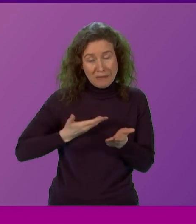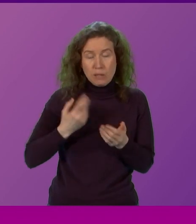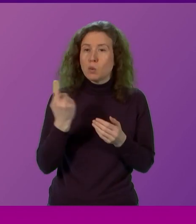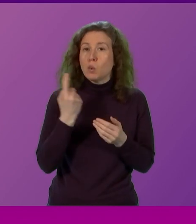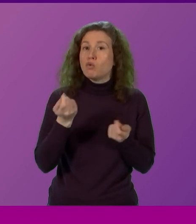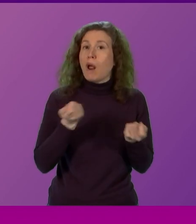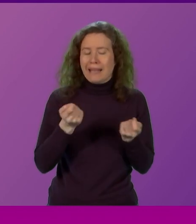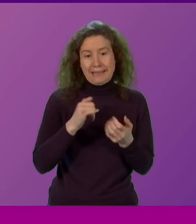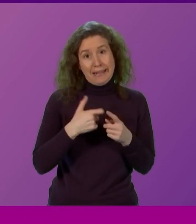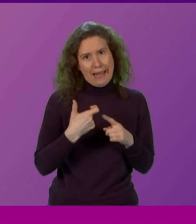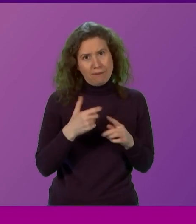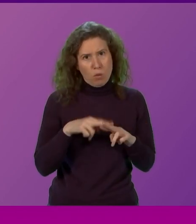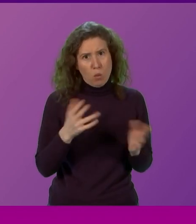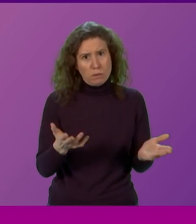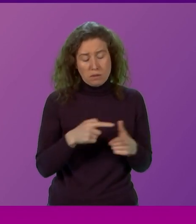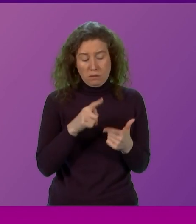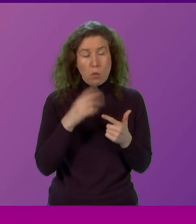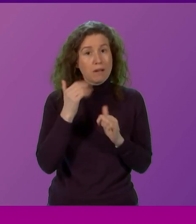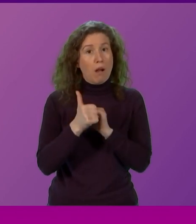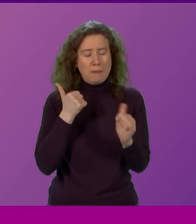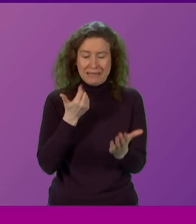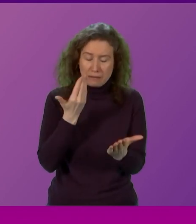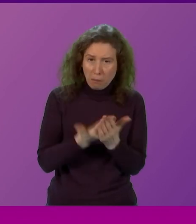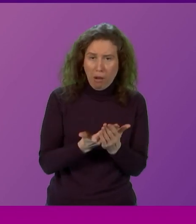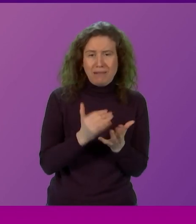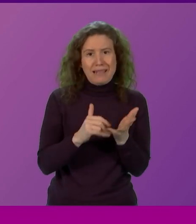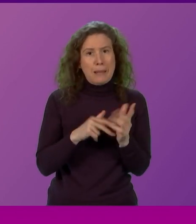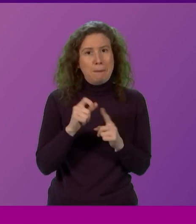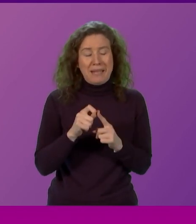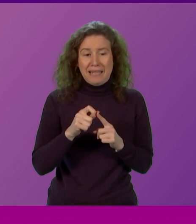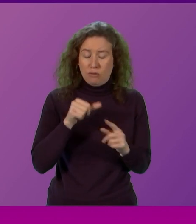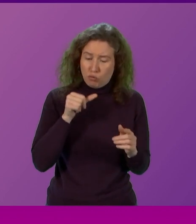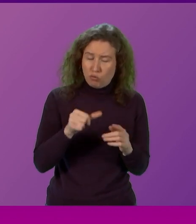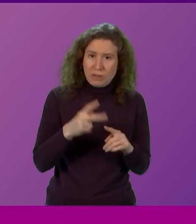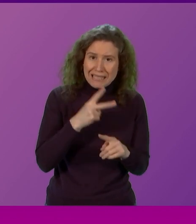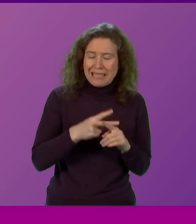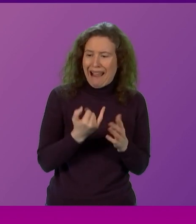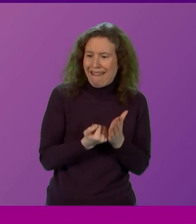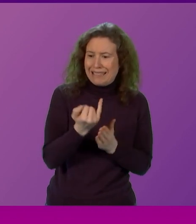was running the schemes; when companies demanded that the SNP reset its anti-business agenda,